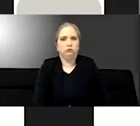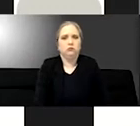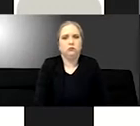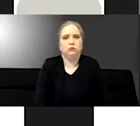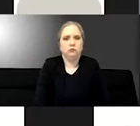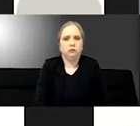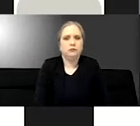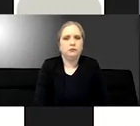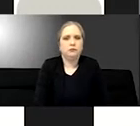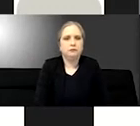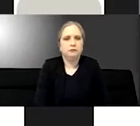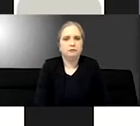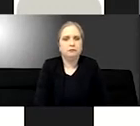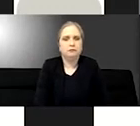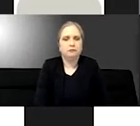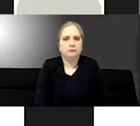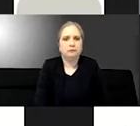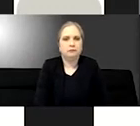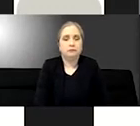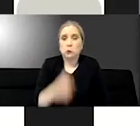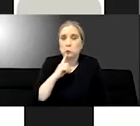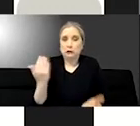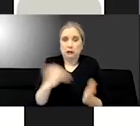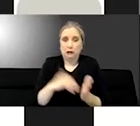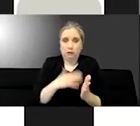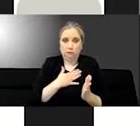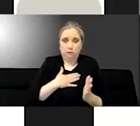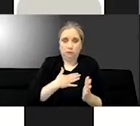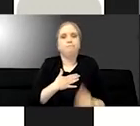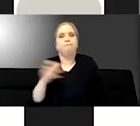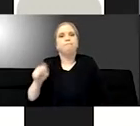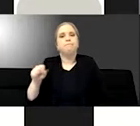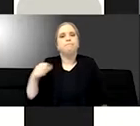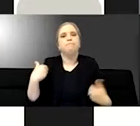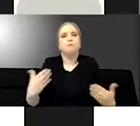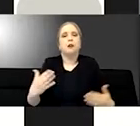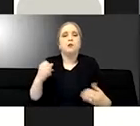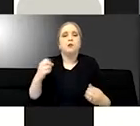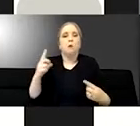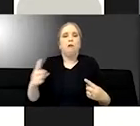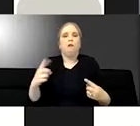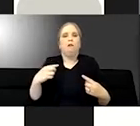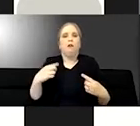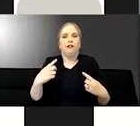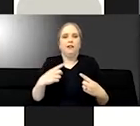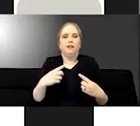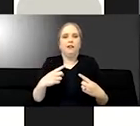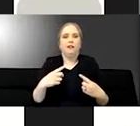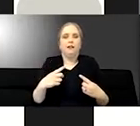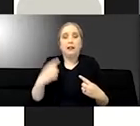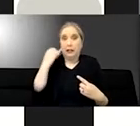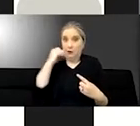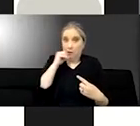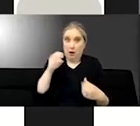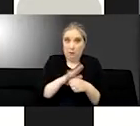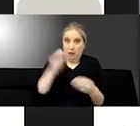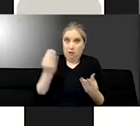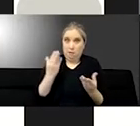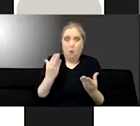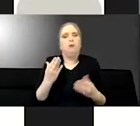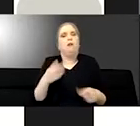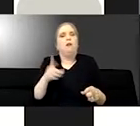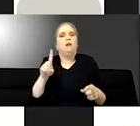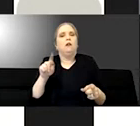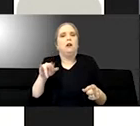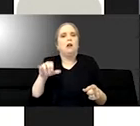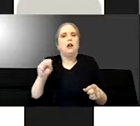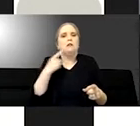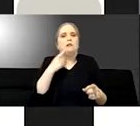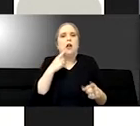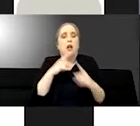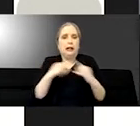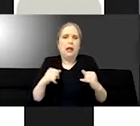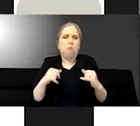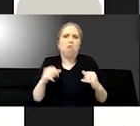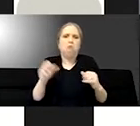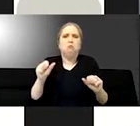No, 1968.